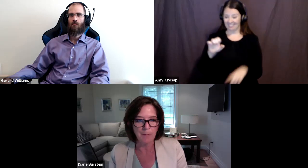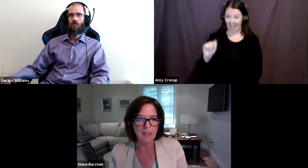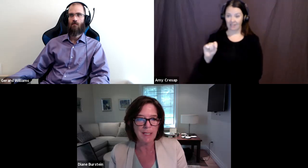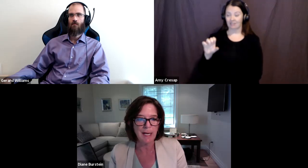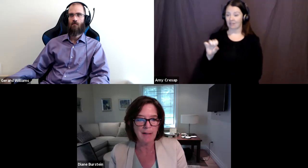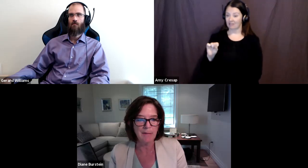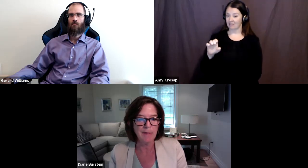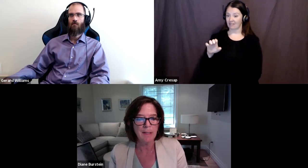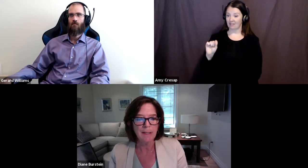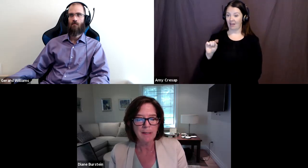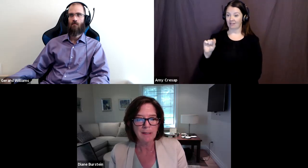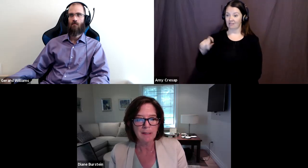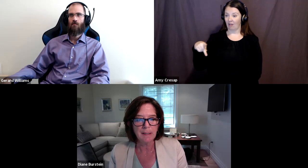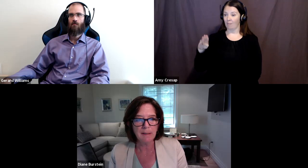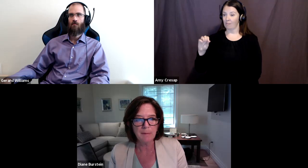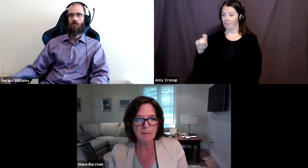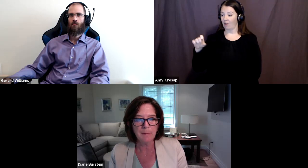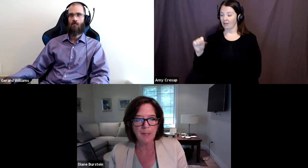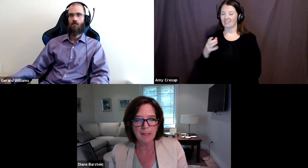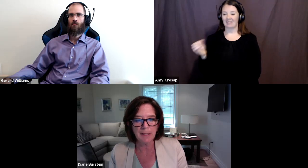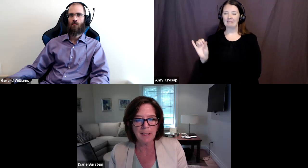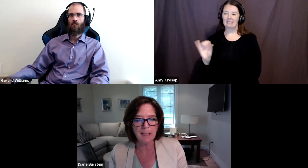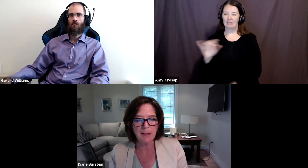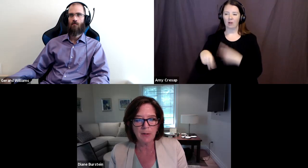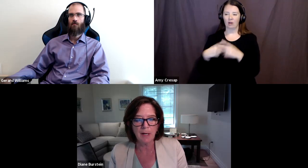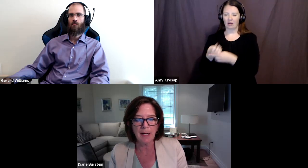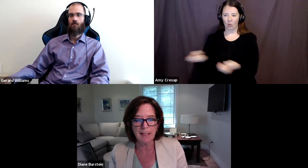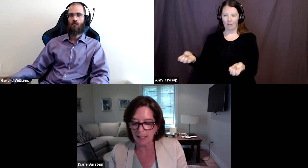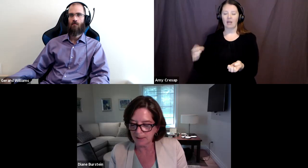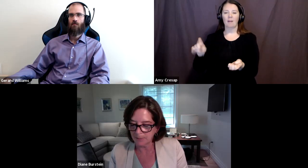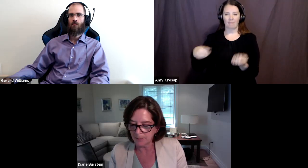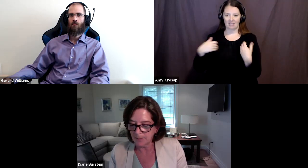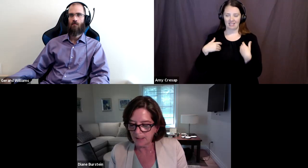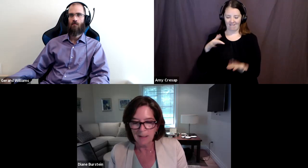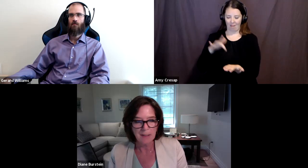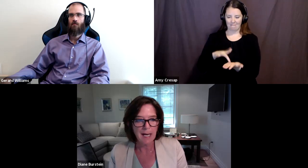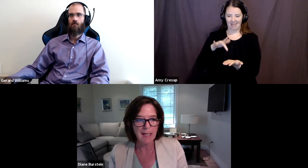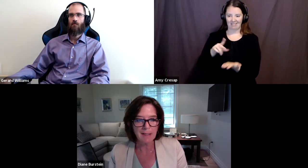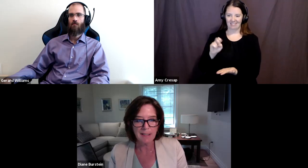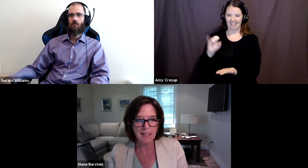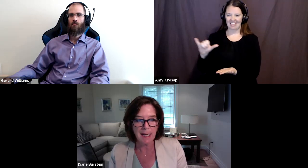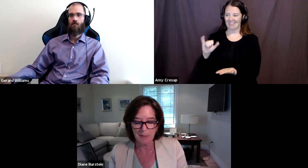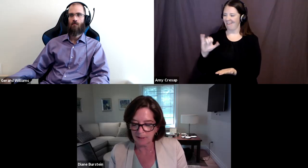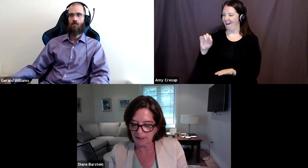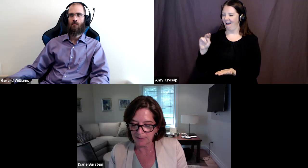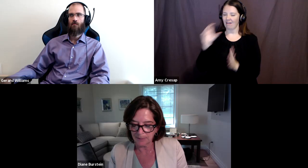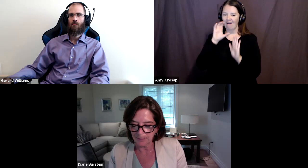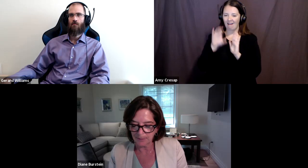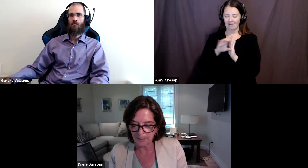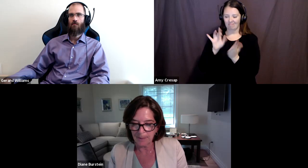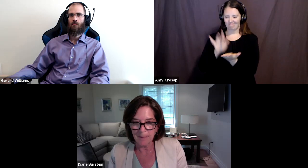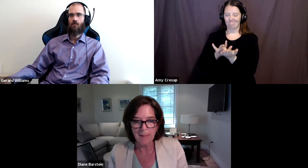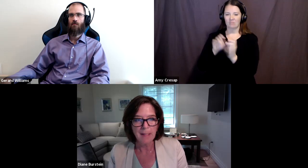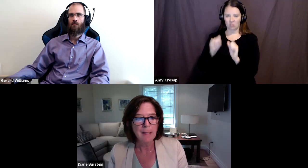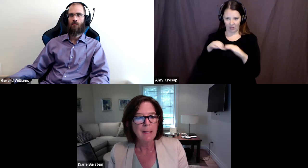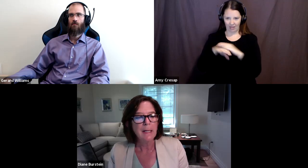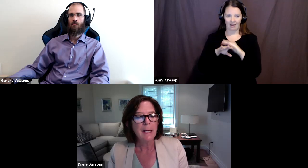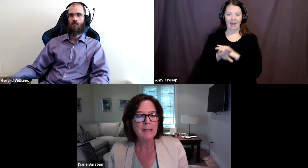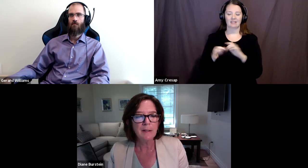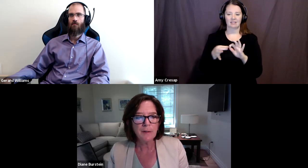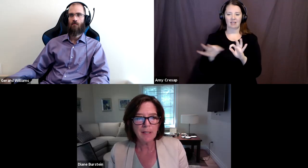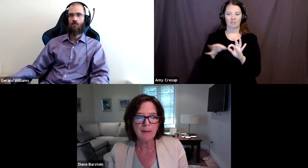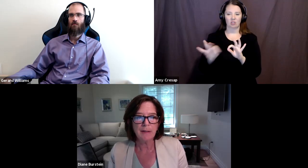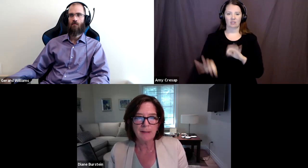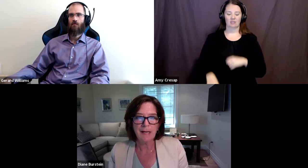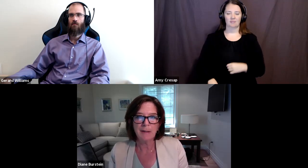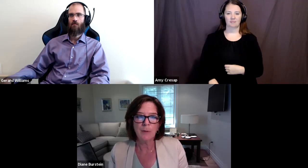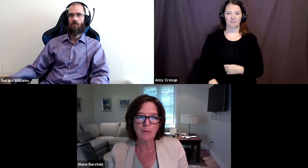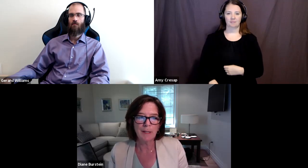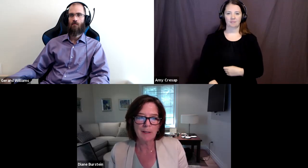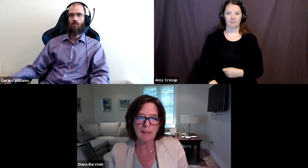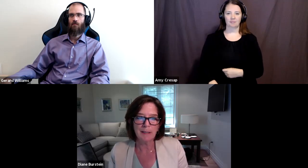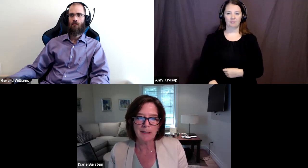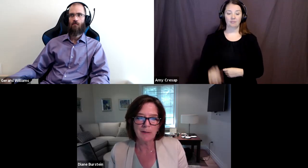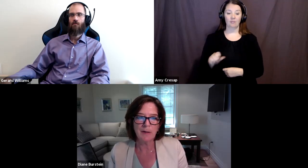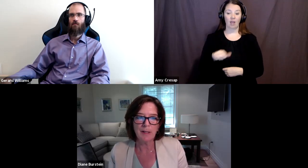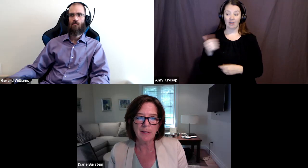must have button, key or icon to access captions. And another area that we regulate is audio